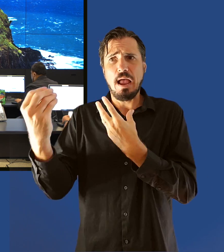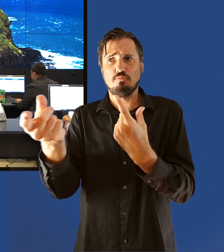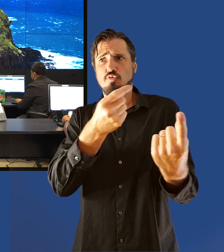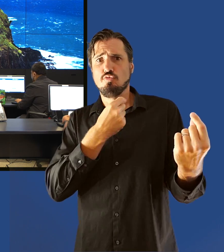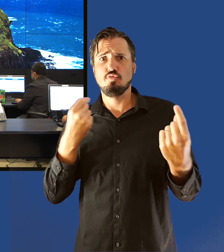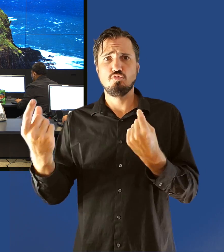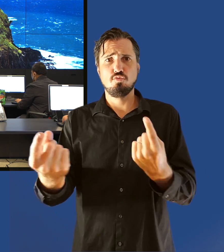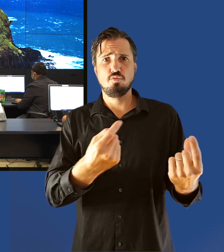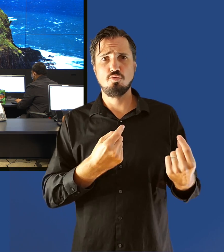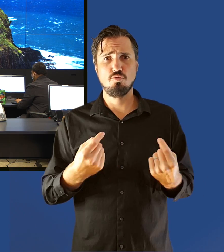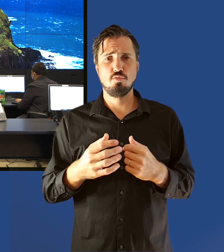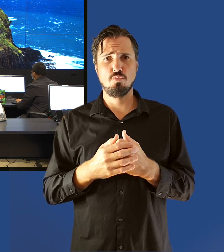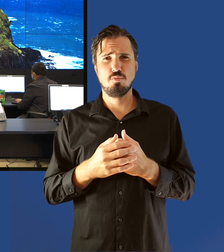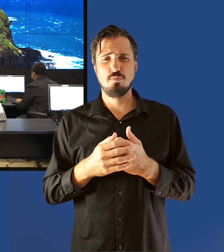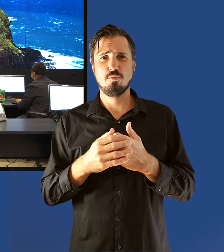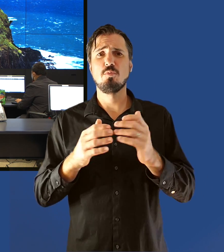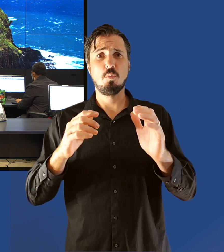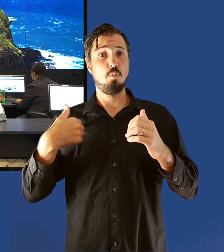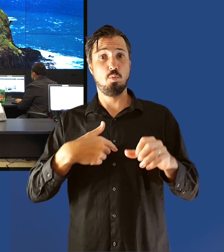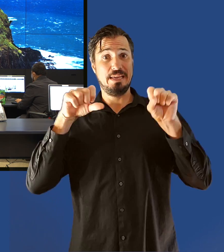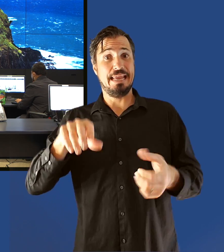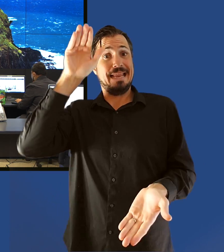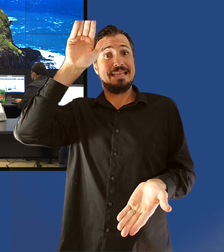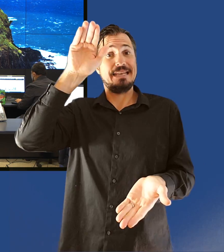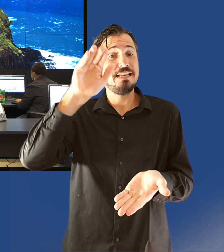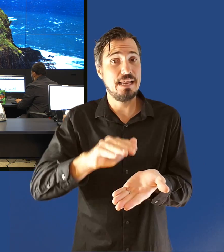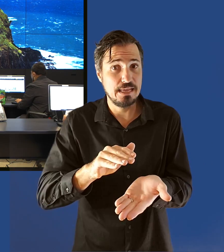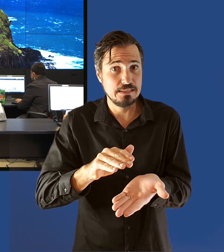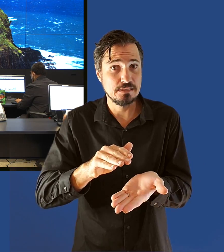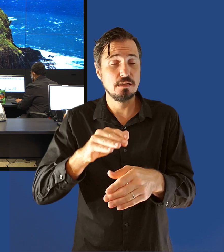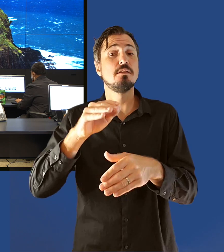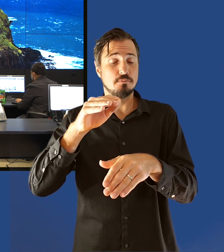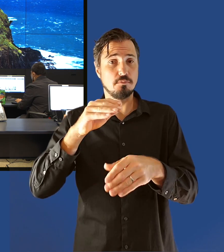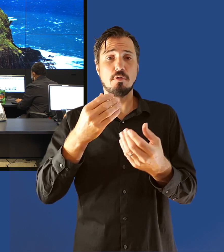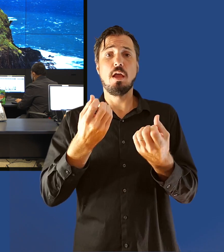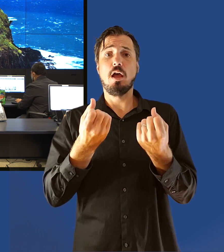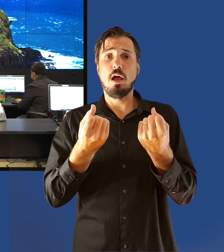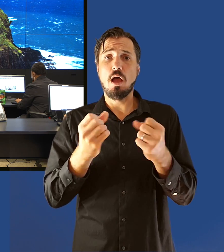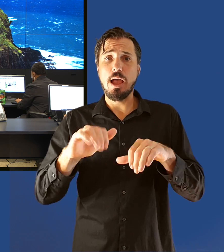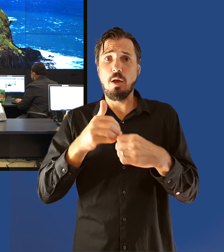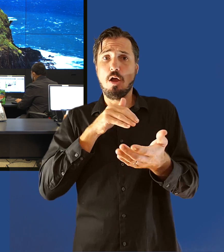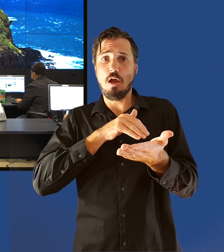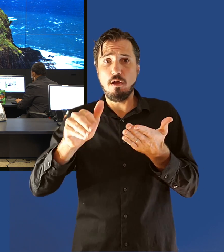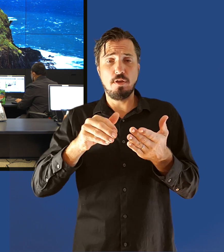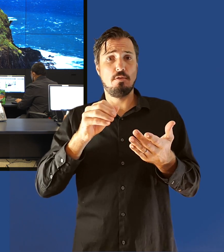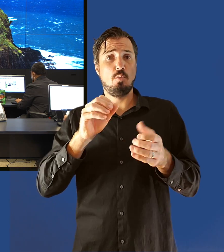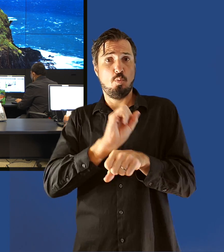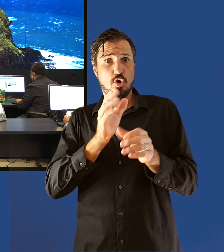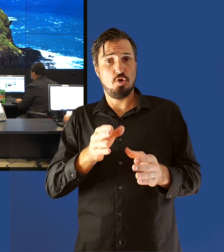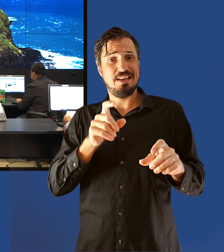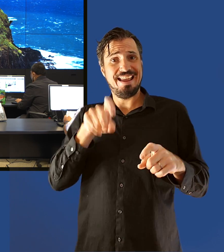So one of the ways that we can help to balance that movement, and reduce the number of times our associates need to leave home is to move to a four-day work week.